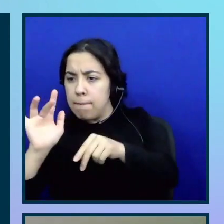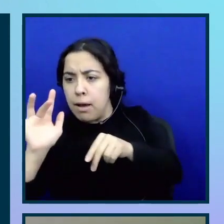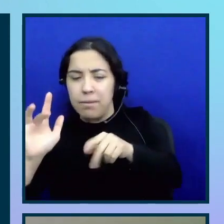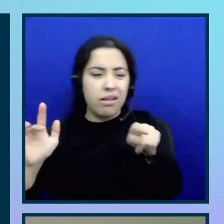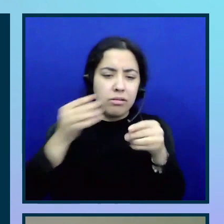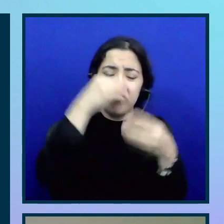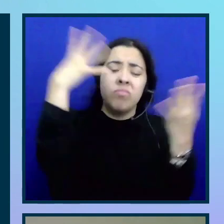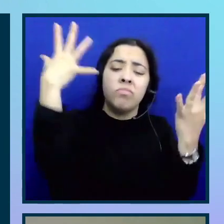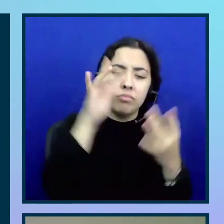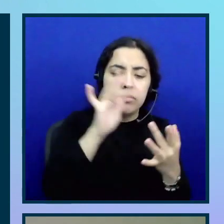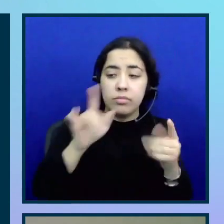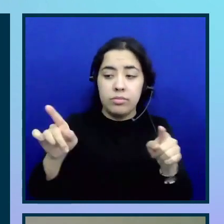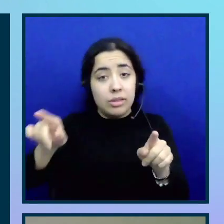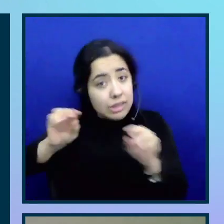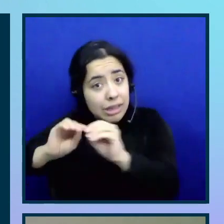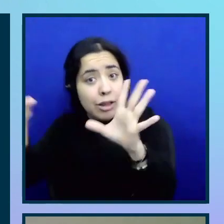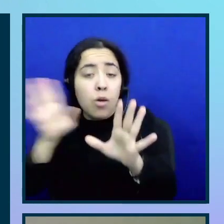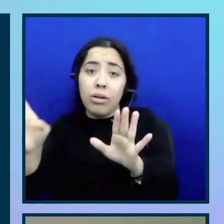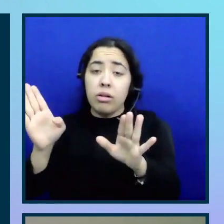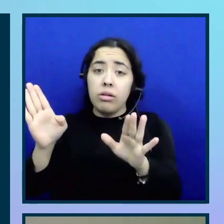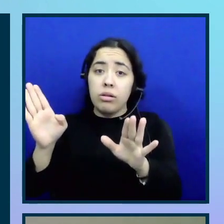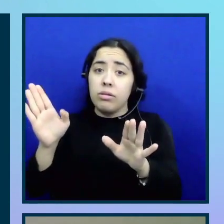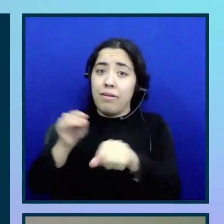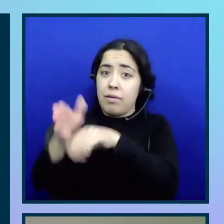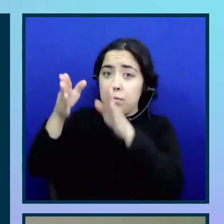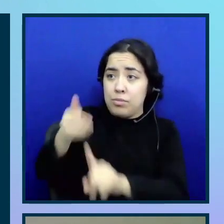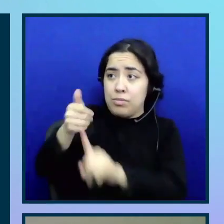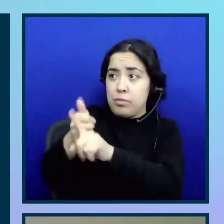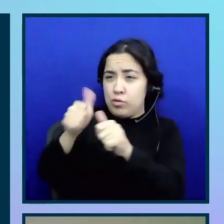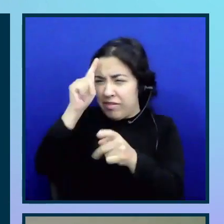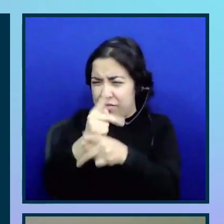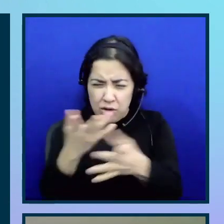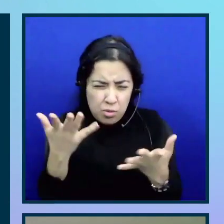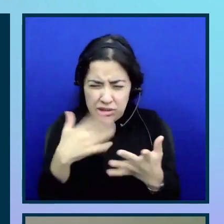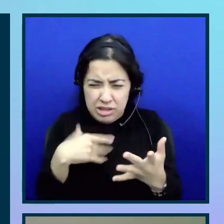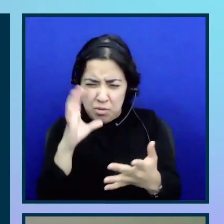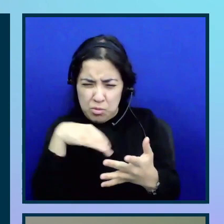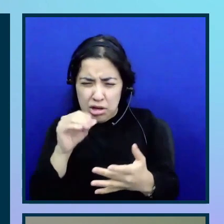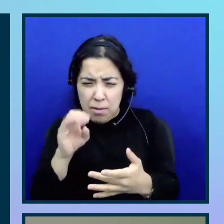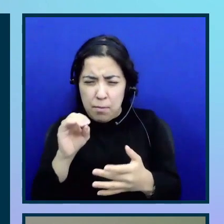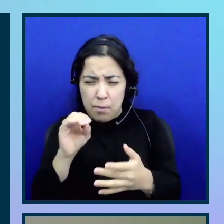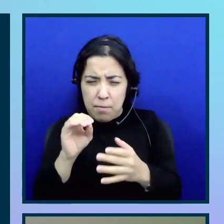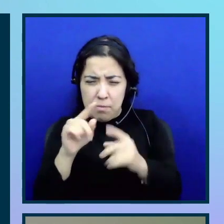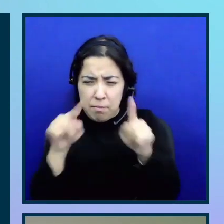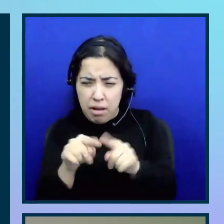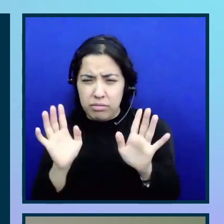will make a lot of difference when somebody's trying to figure out your weird combobox. And the weirder the thing you're building,